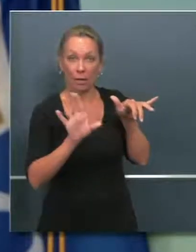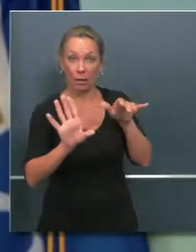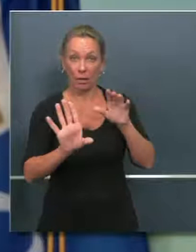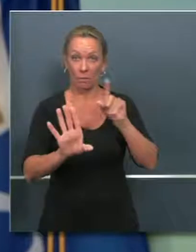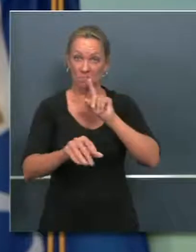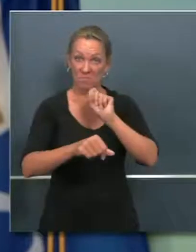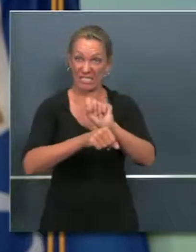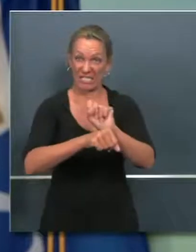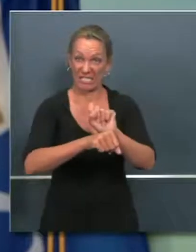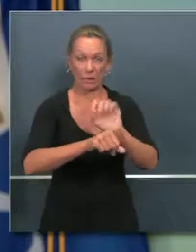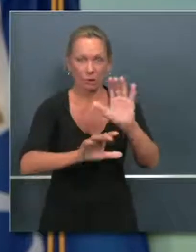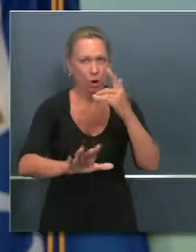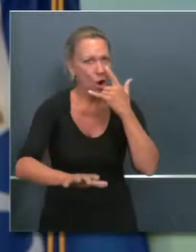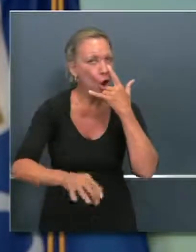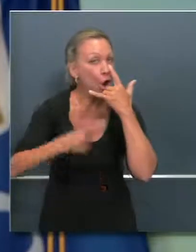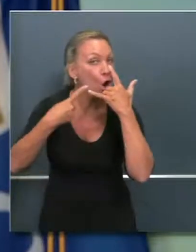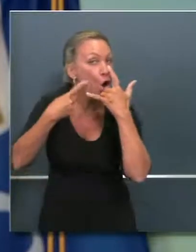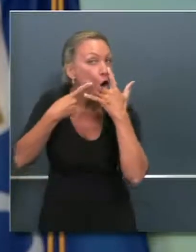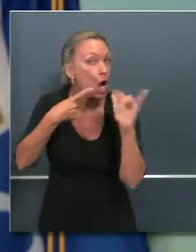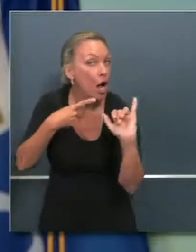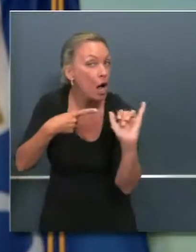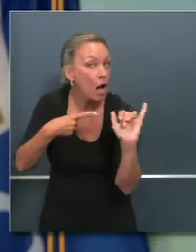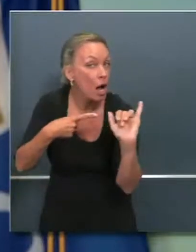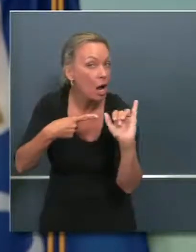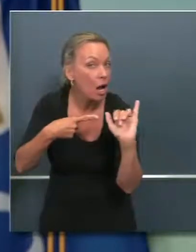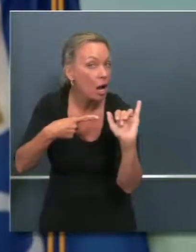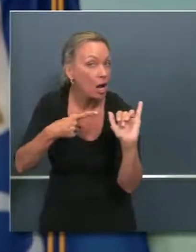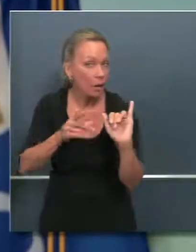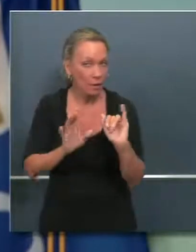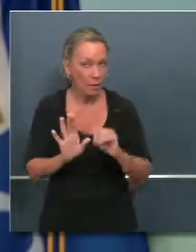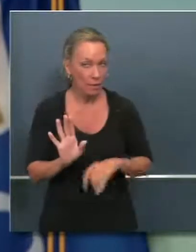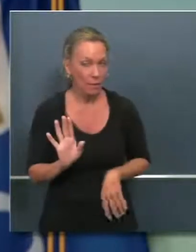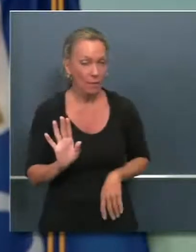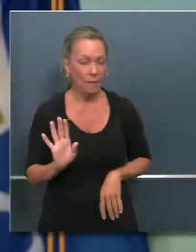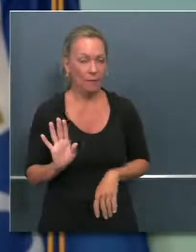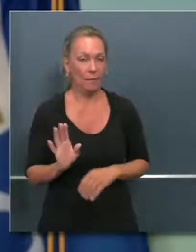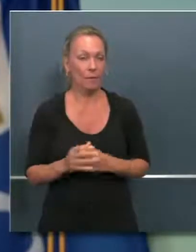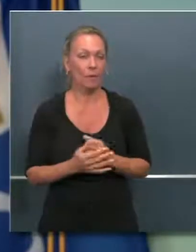the federal government intervened this goes back a number of administration's many many